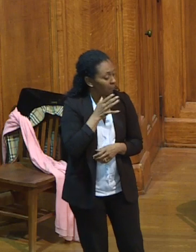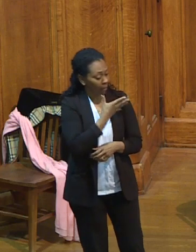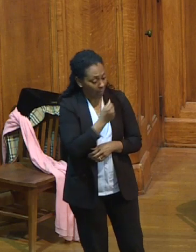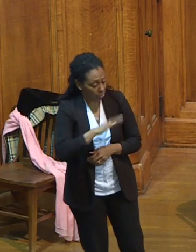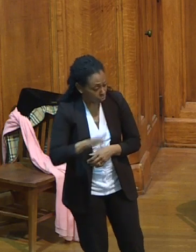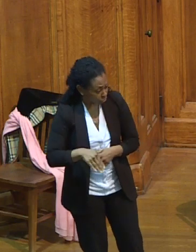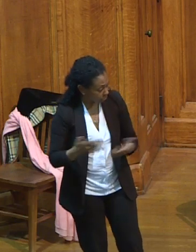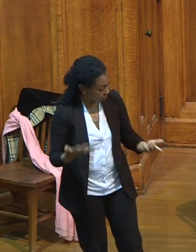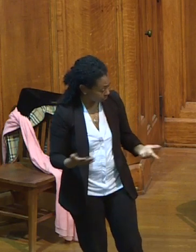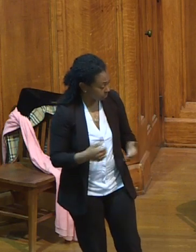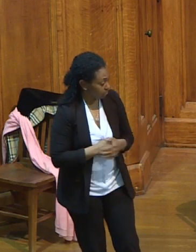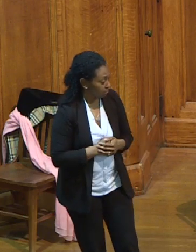Thank you.